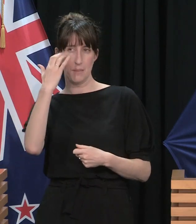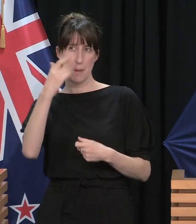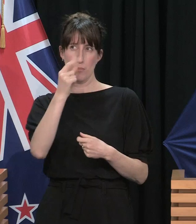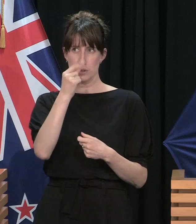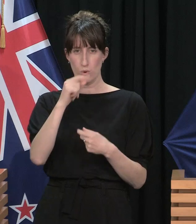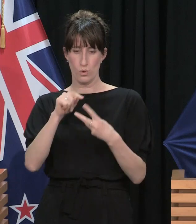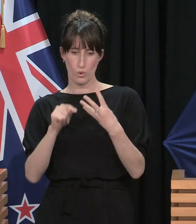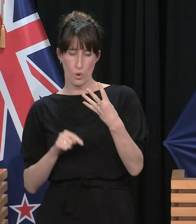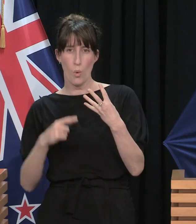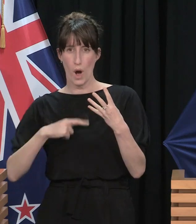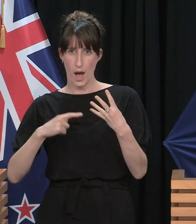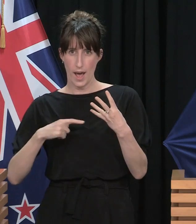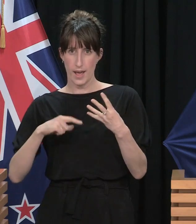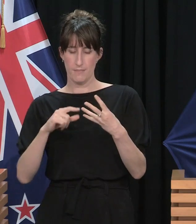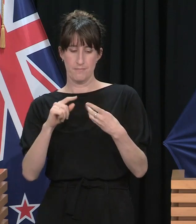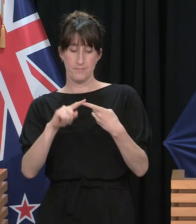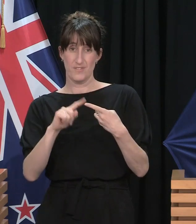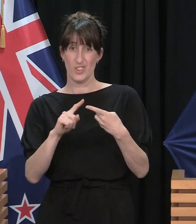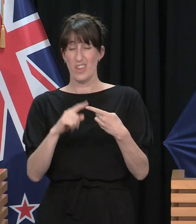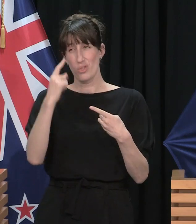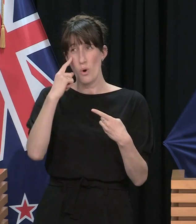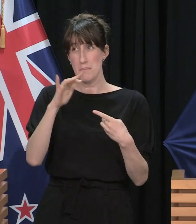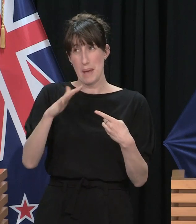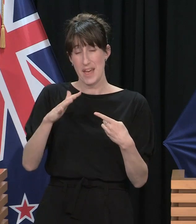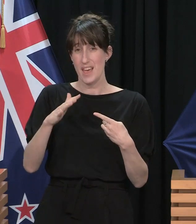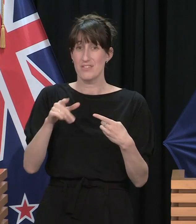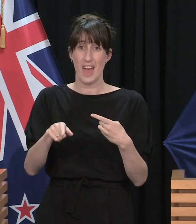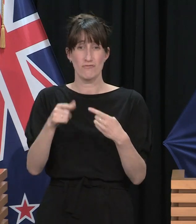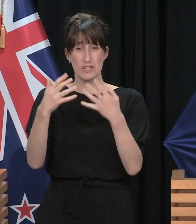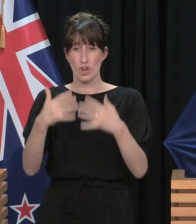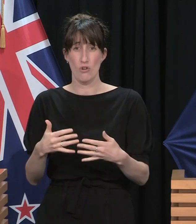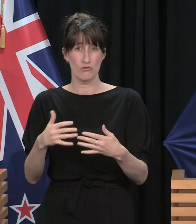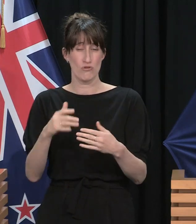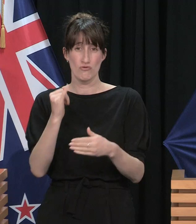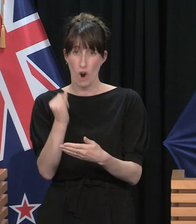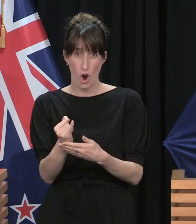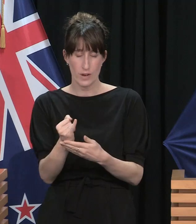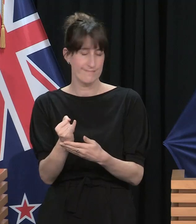considering four possibilities for this case. First of all, it may have been a false-positive result. That's